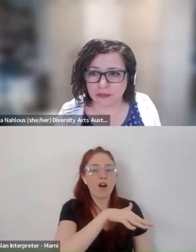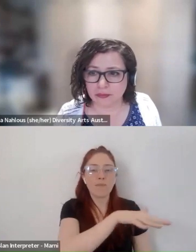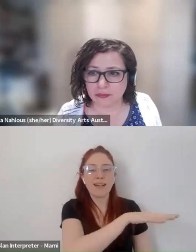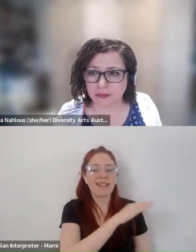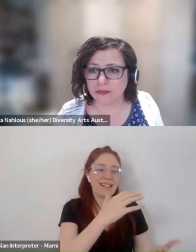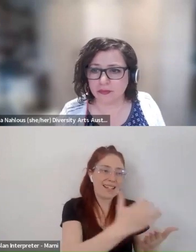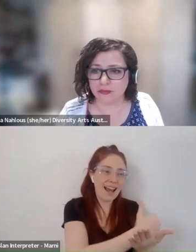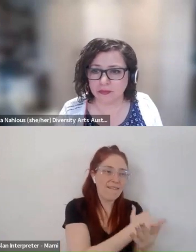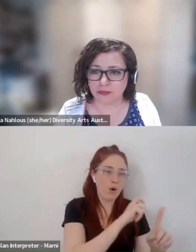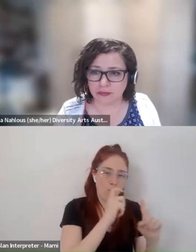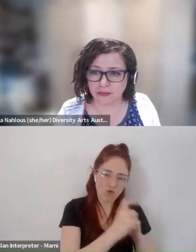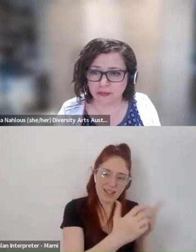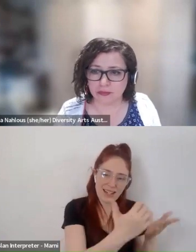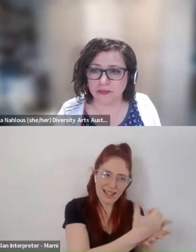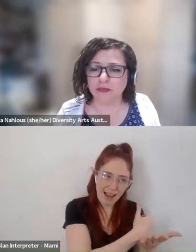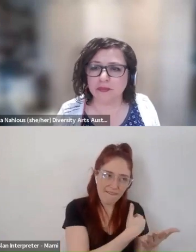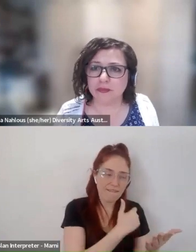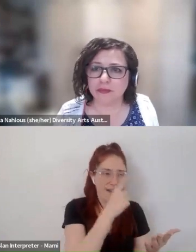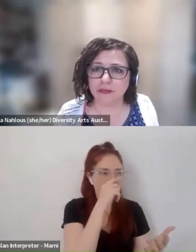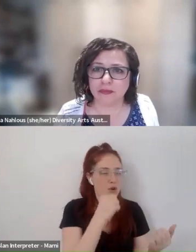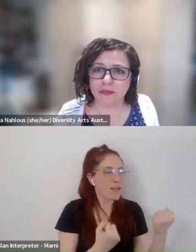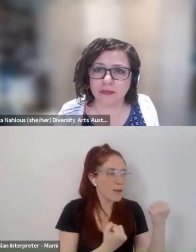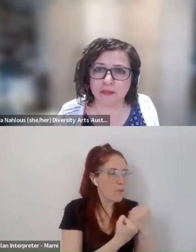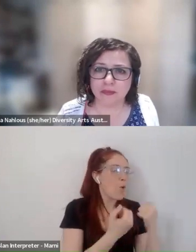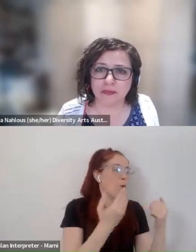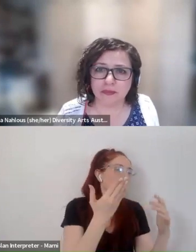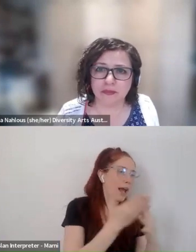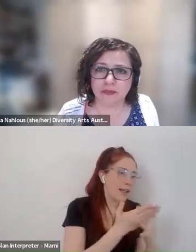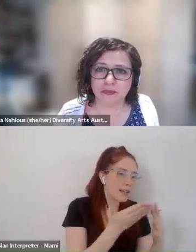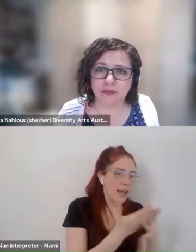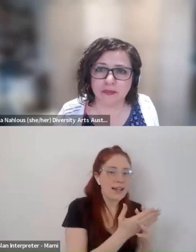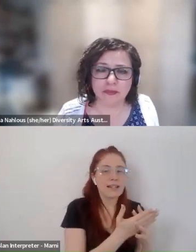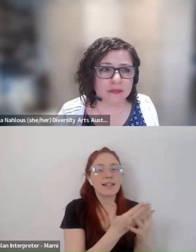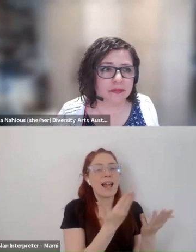support with recruitment of disabled leaders into those